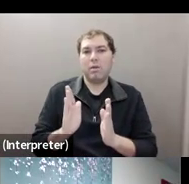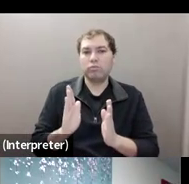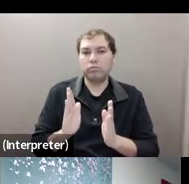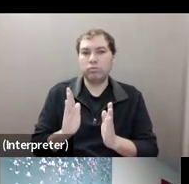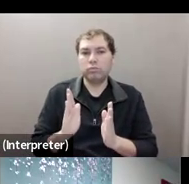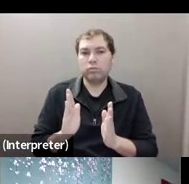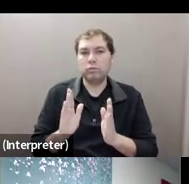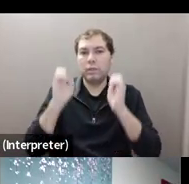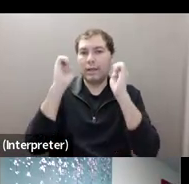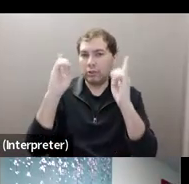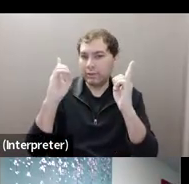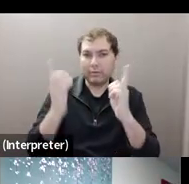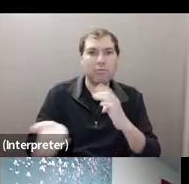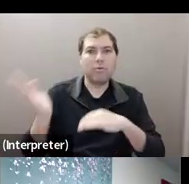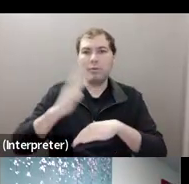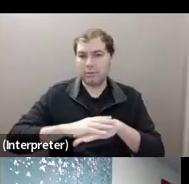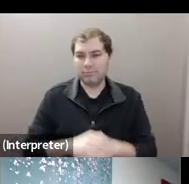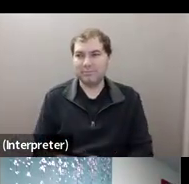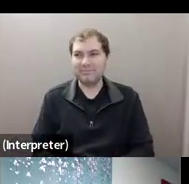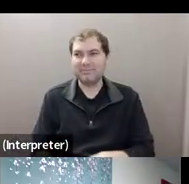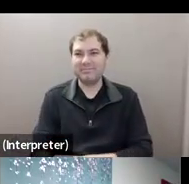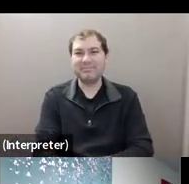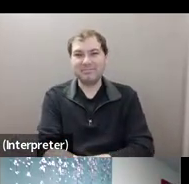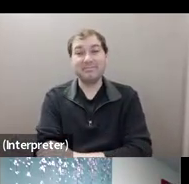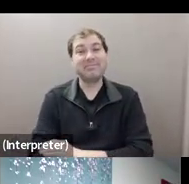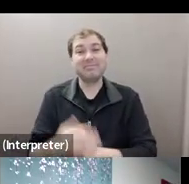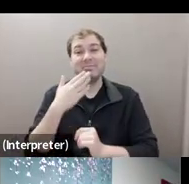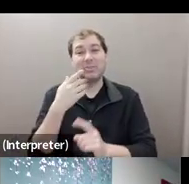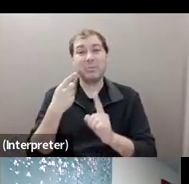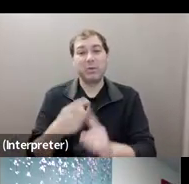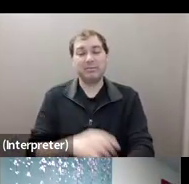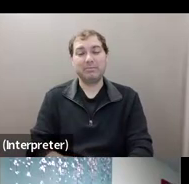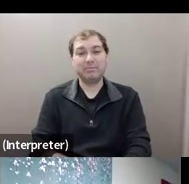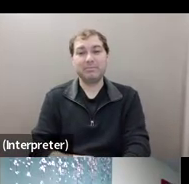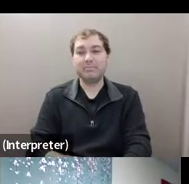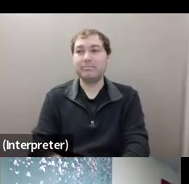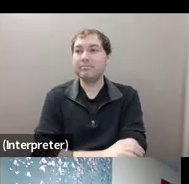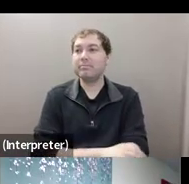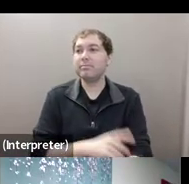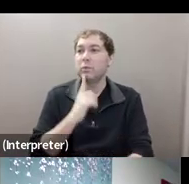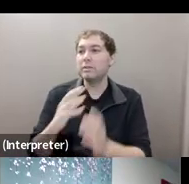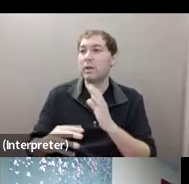Rebecca - APRIL: a educate all day long. And I think that's an excellent point, Terry, who'd like to add in on this conversation.